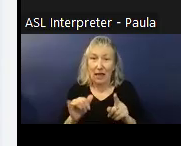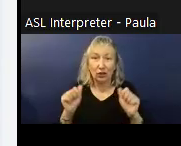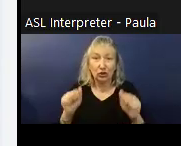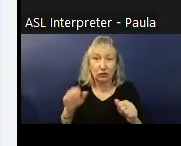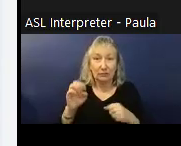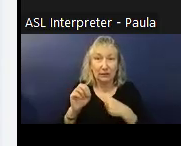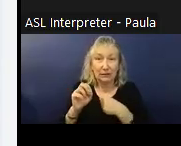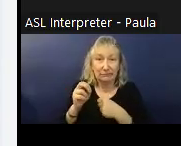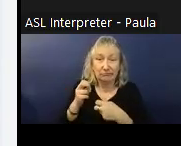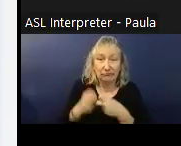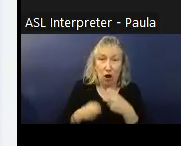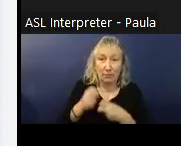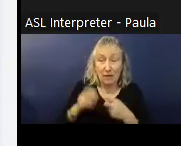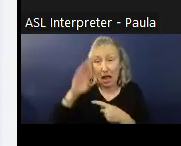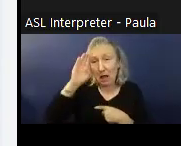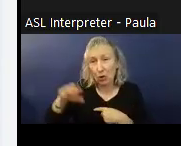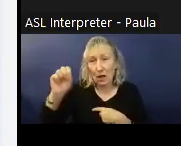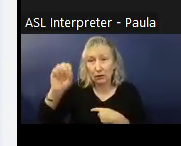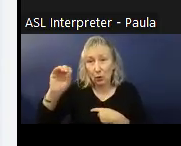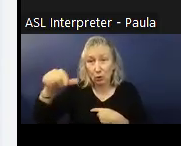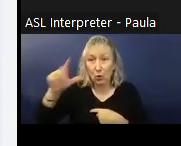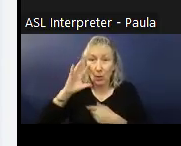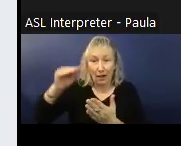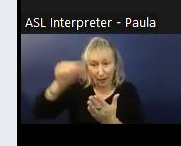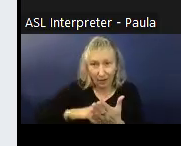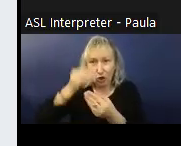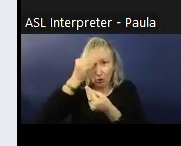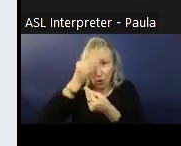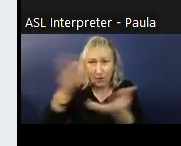the notification, but I, I do think there needs to be some